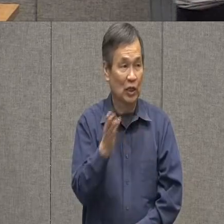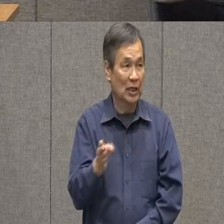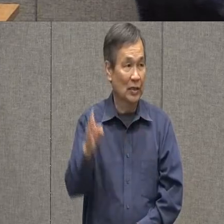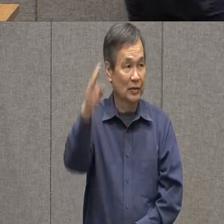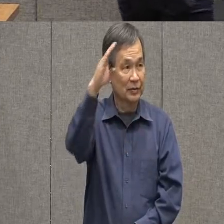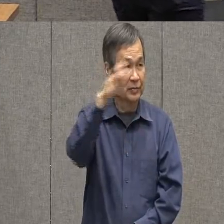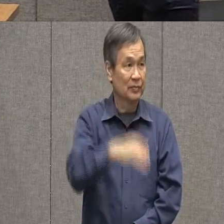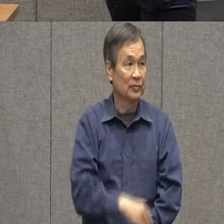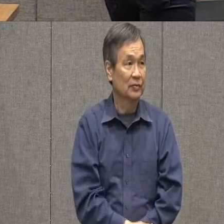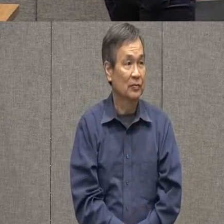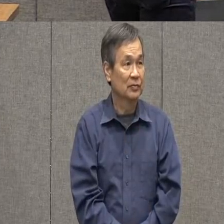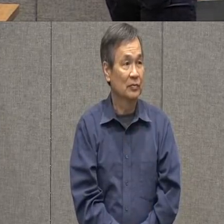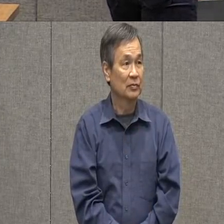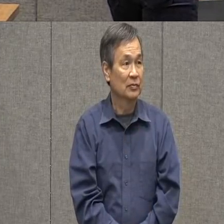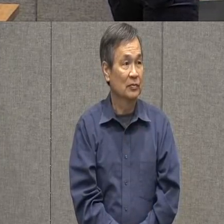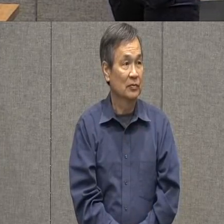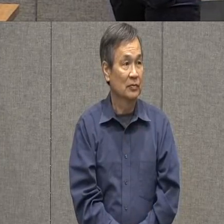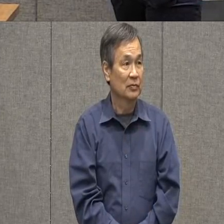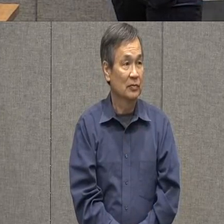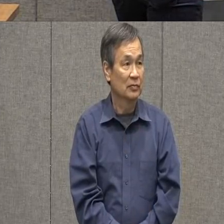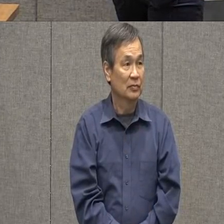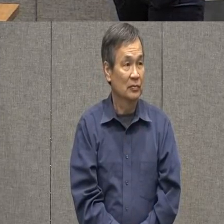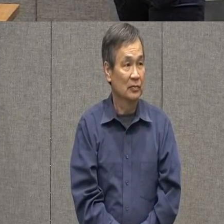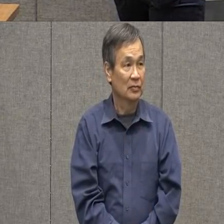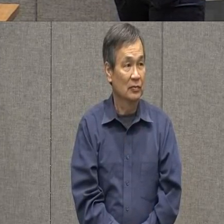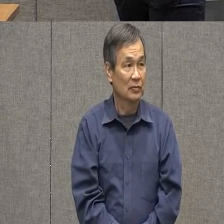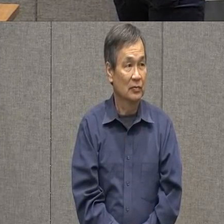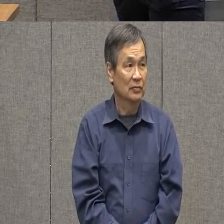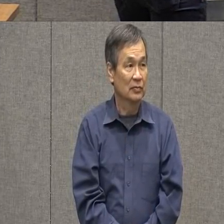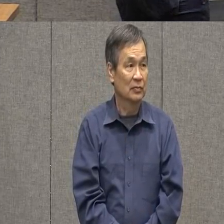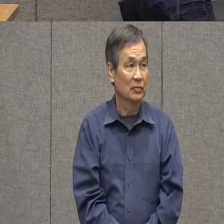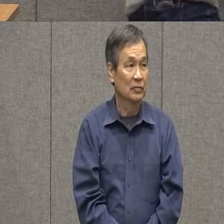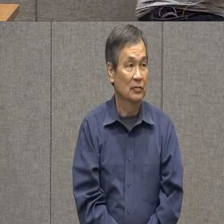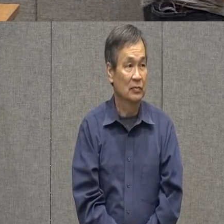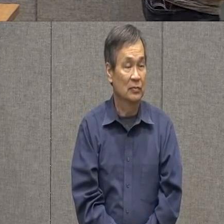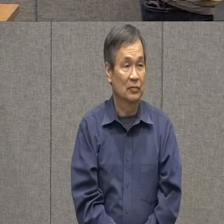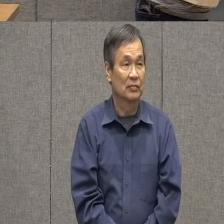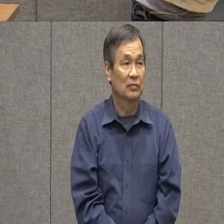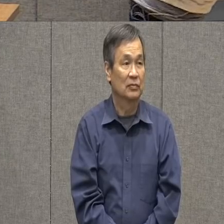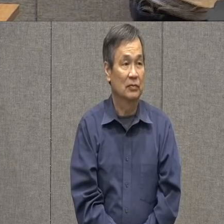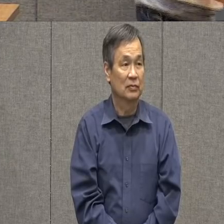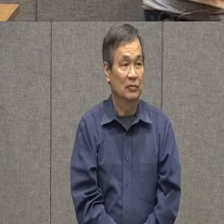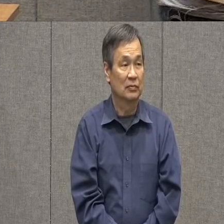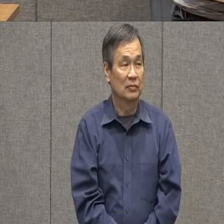So I can make this lovely bendy line. That is a beautiful shape, Ms. Ley. Thank you.